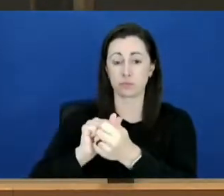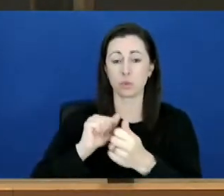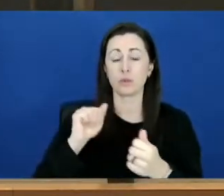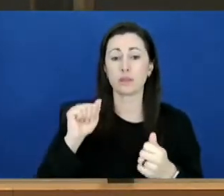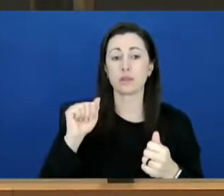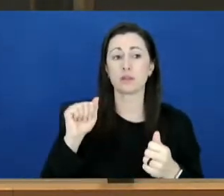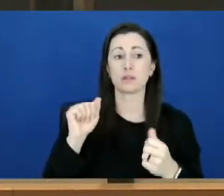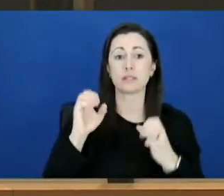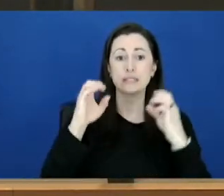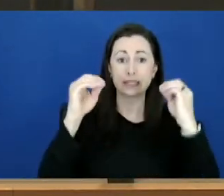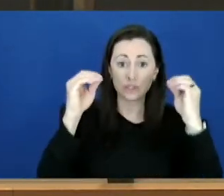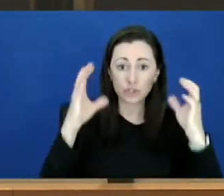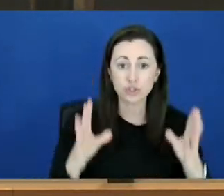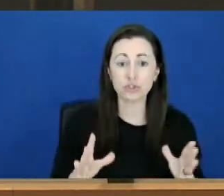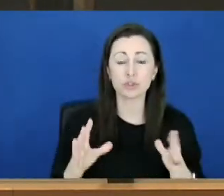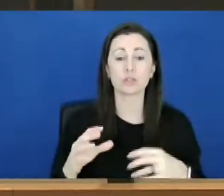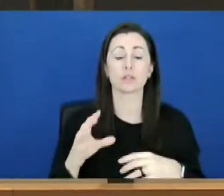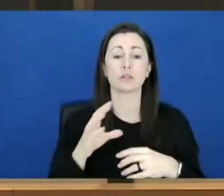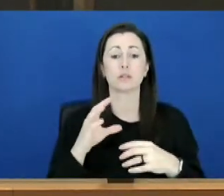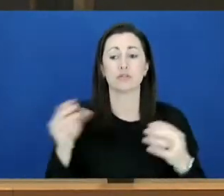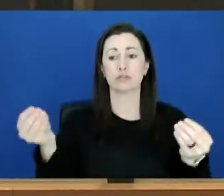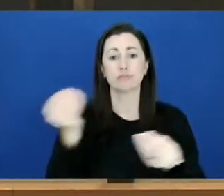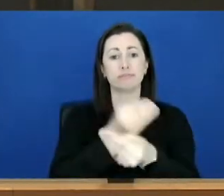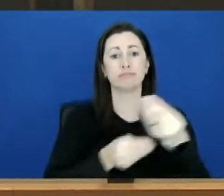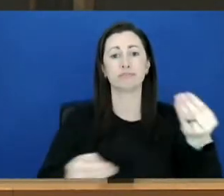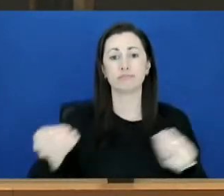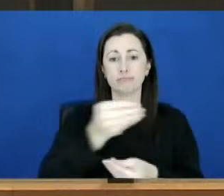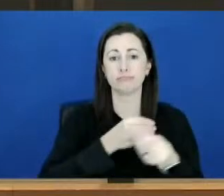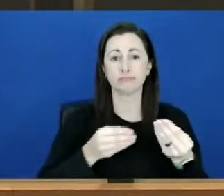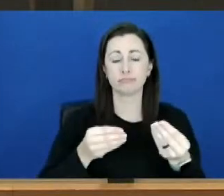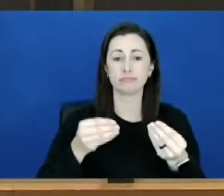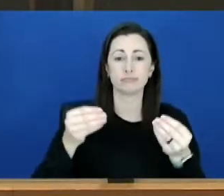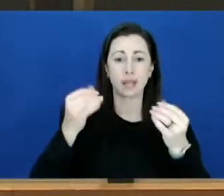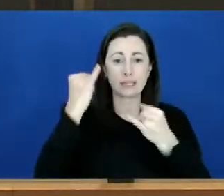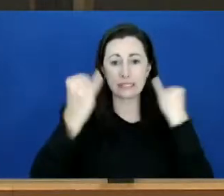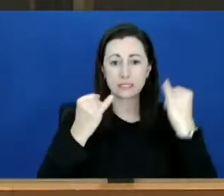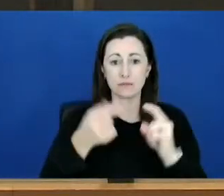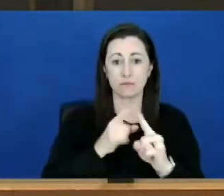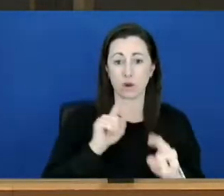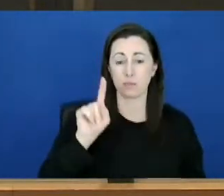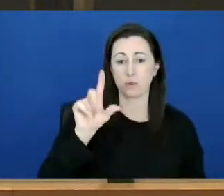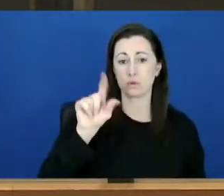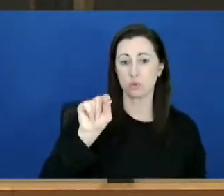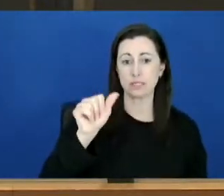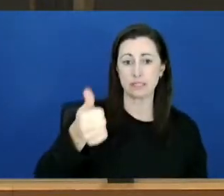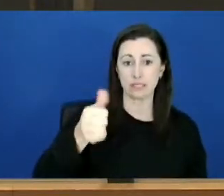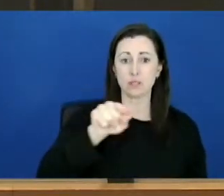GERMANY, WE HAVE PARTNERSHIP